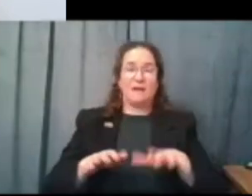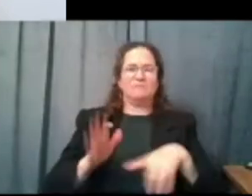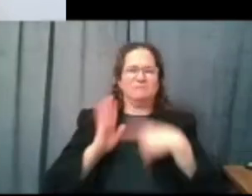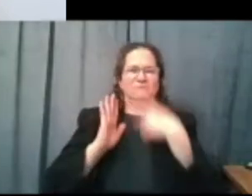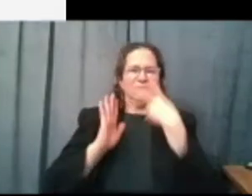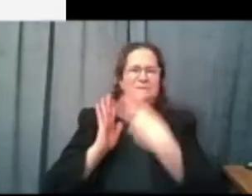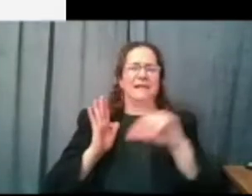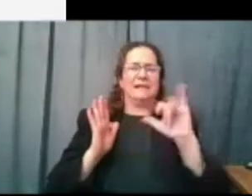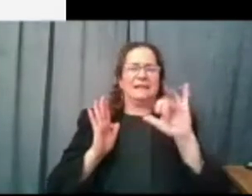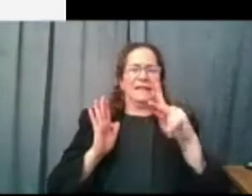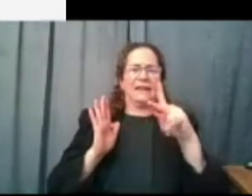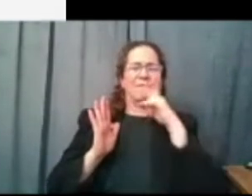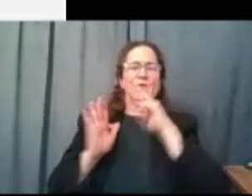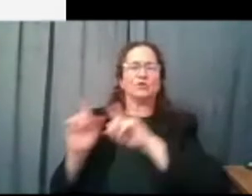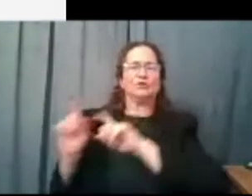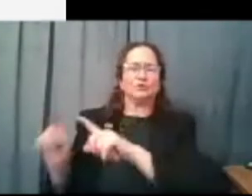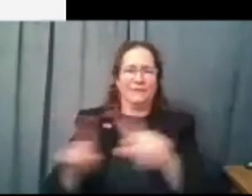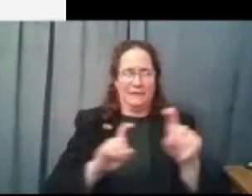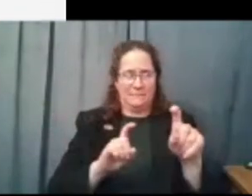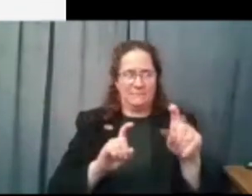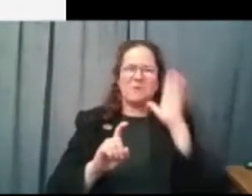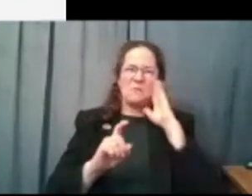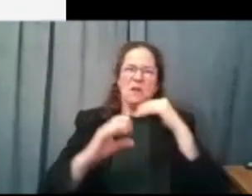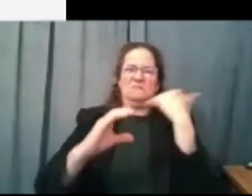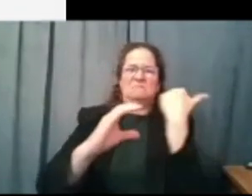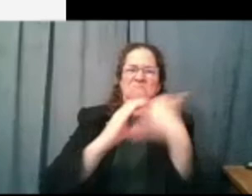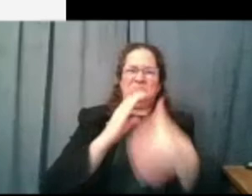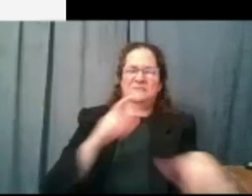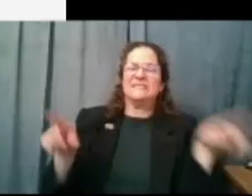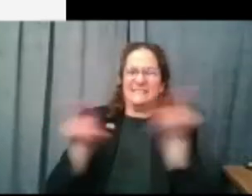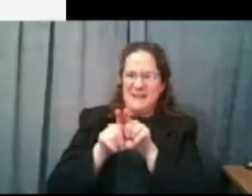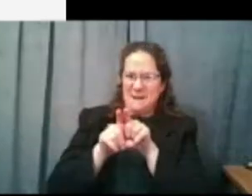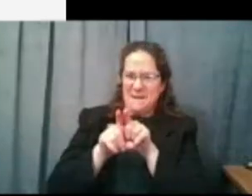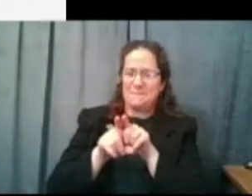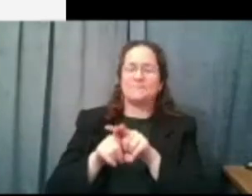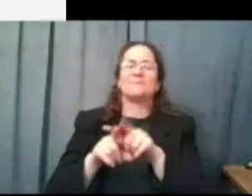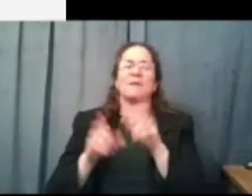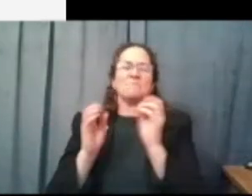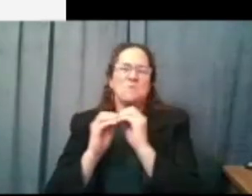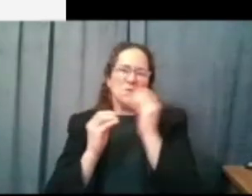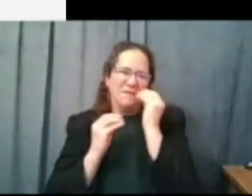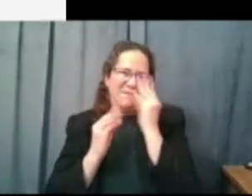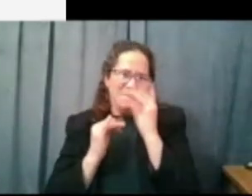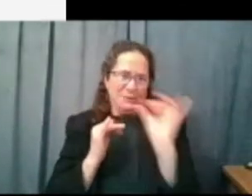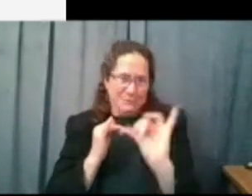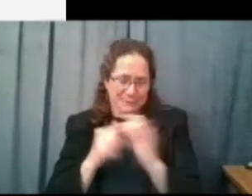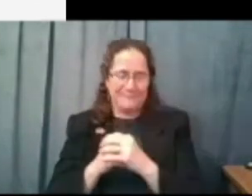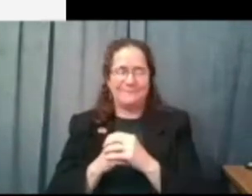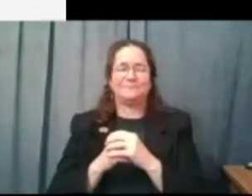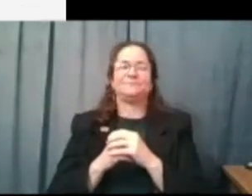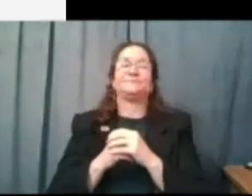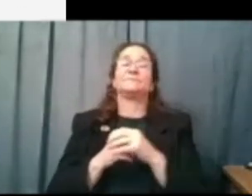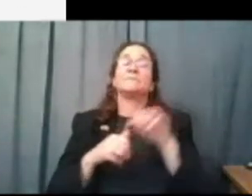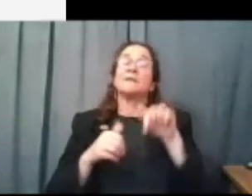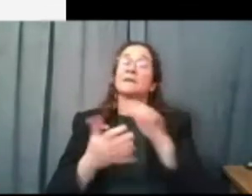and we'll also follow up by email with the same link and additional information about the series. This series is for you.